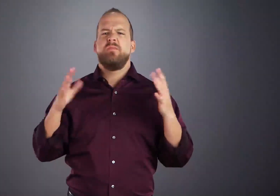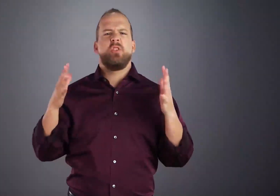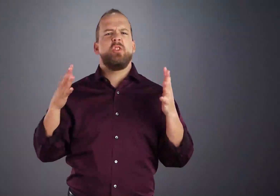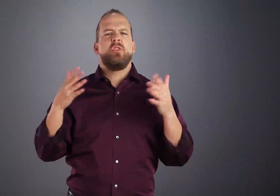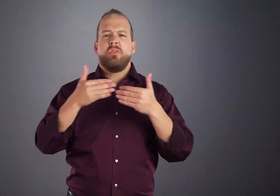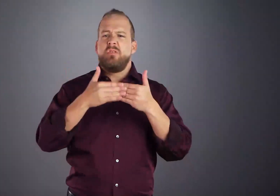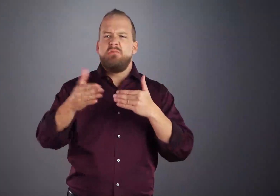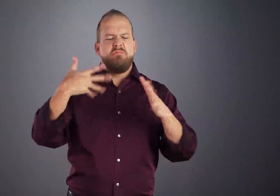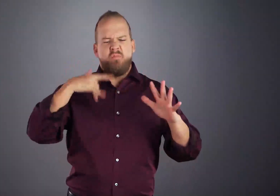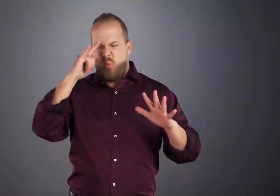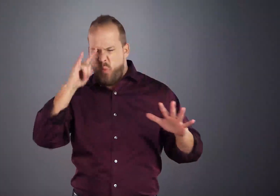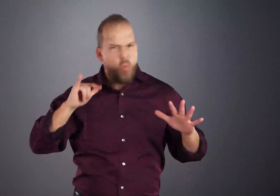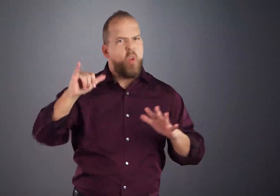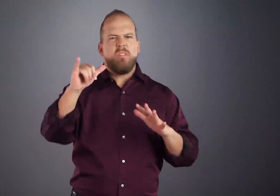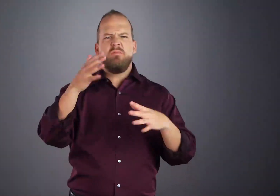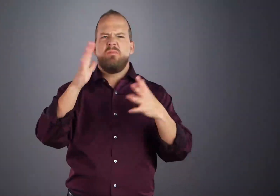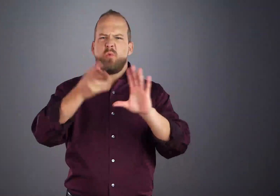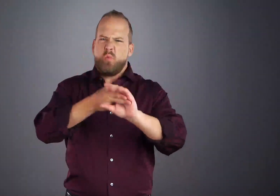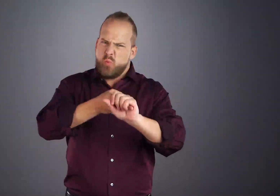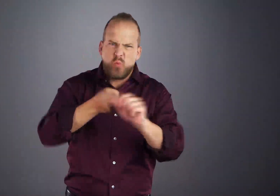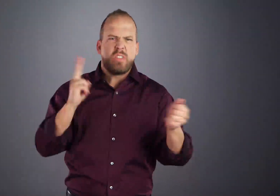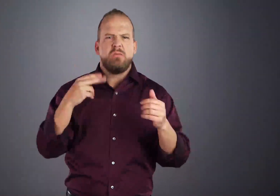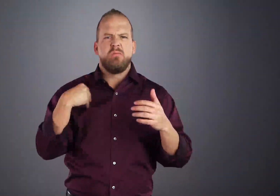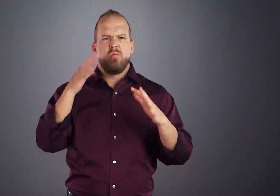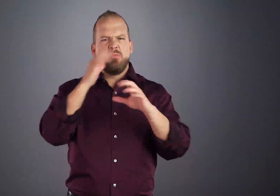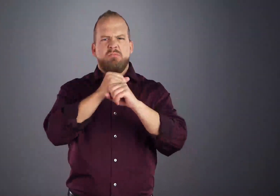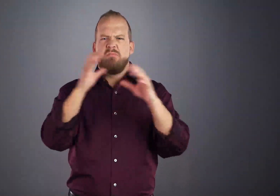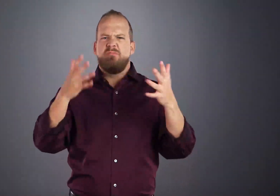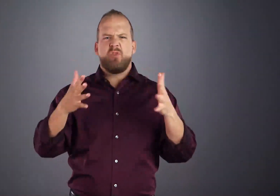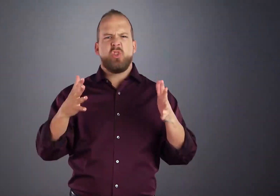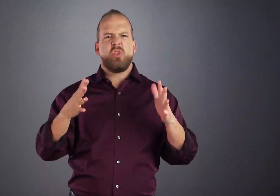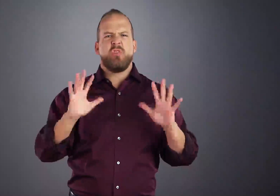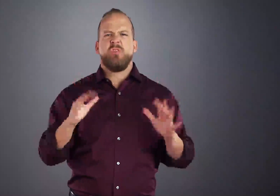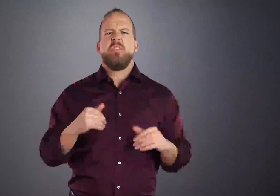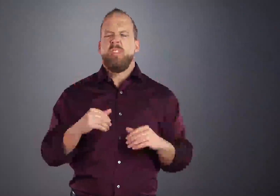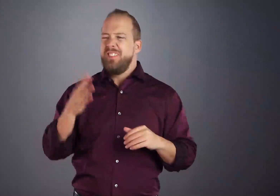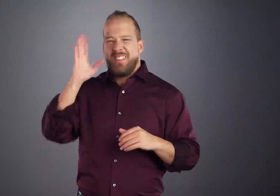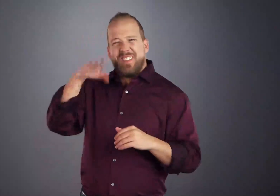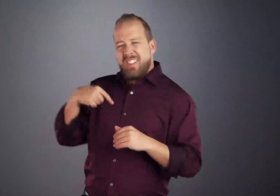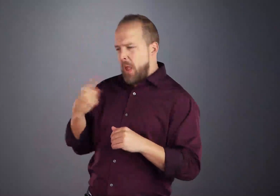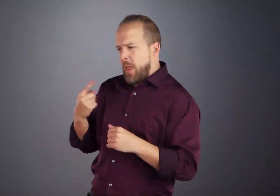that this time I meant business. And so I did.